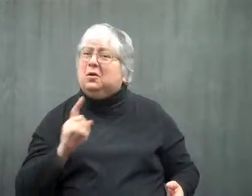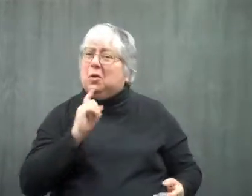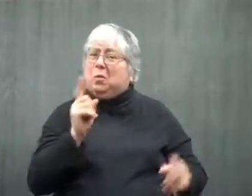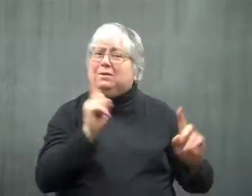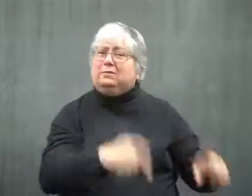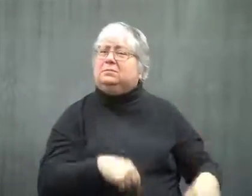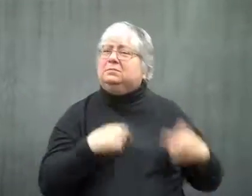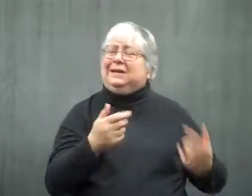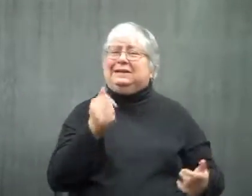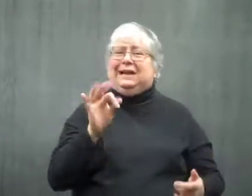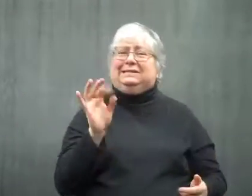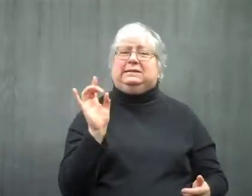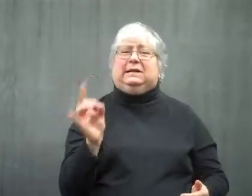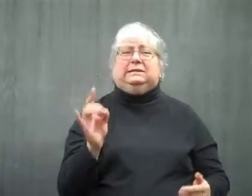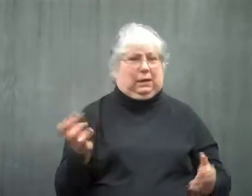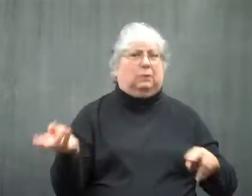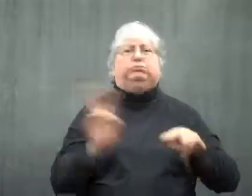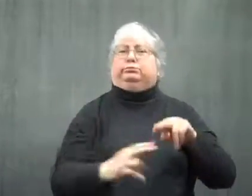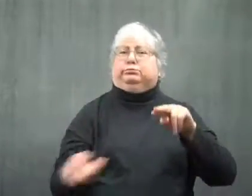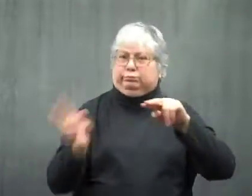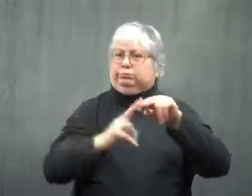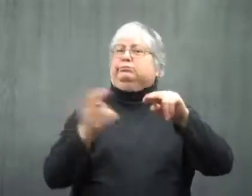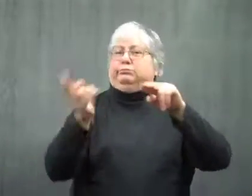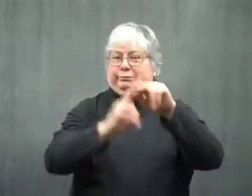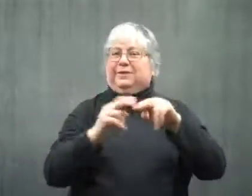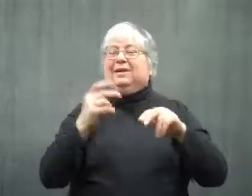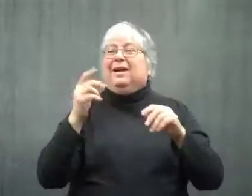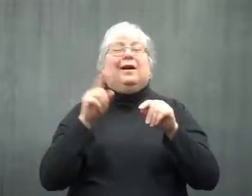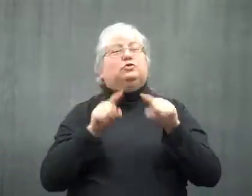The national debt has been climbing since the 1980's